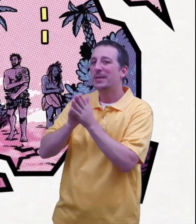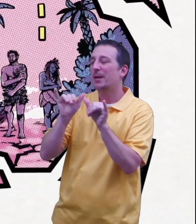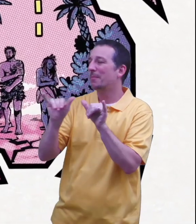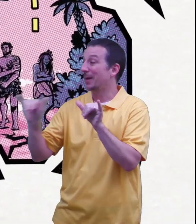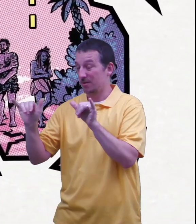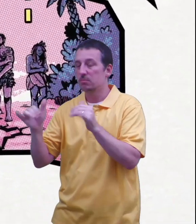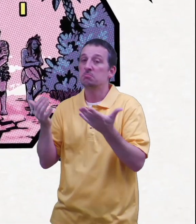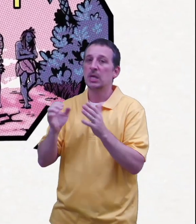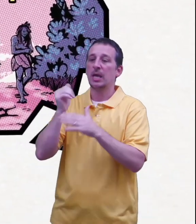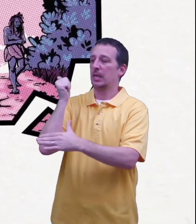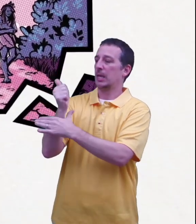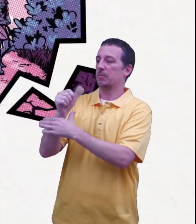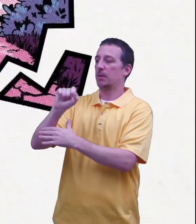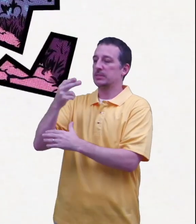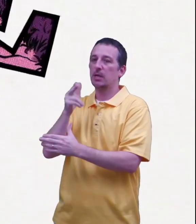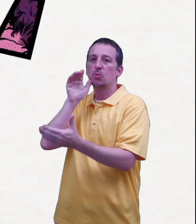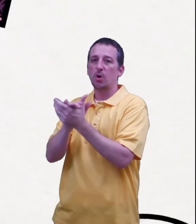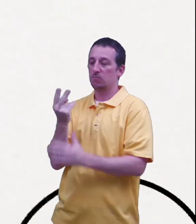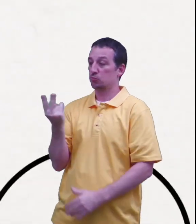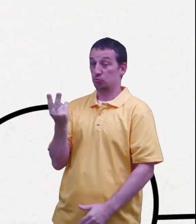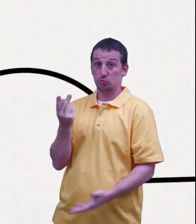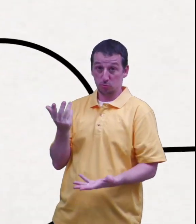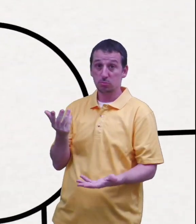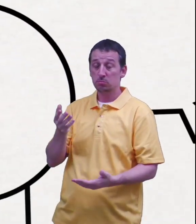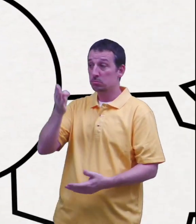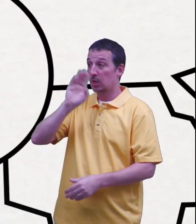They turn it into a pattern. It happens again with Abraham and Sarah.